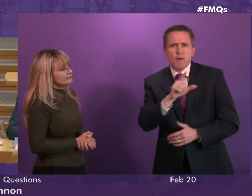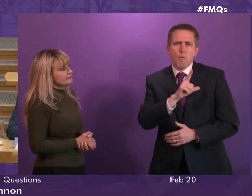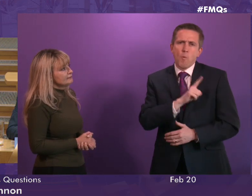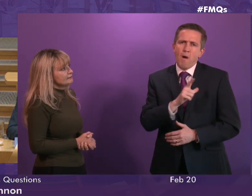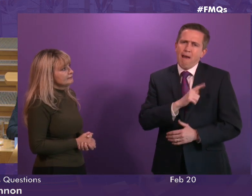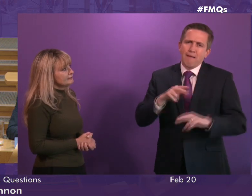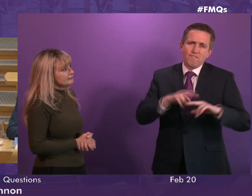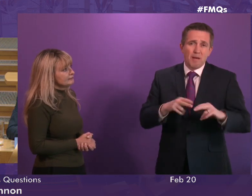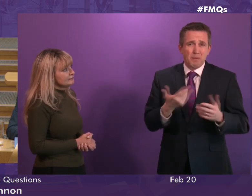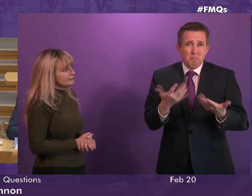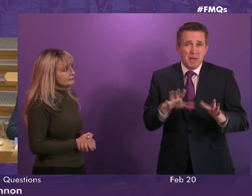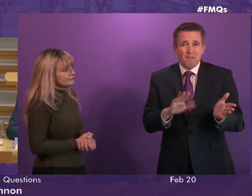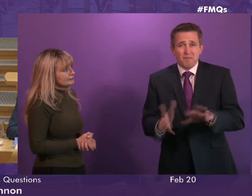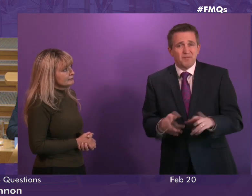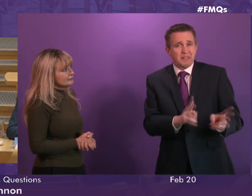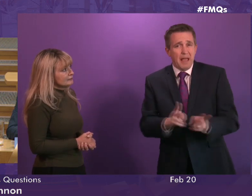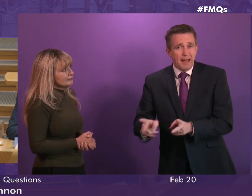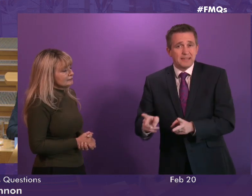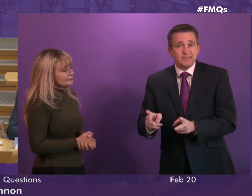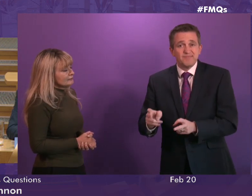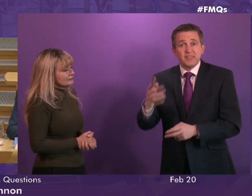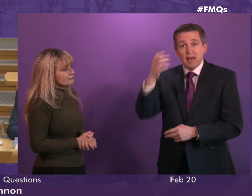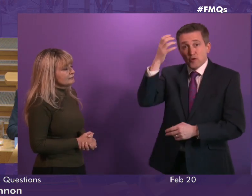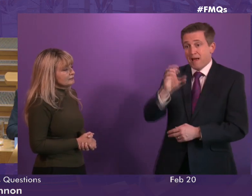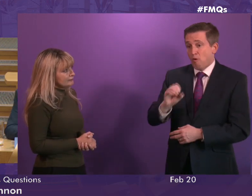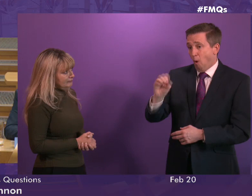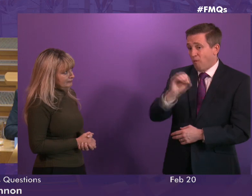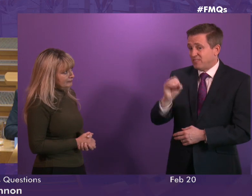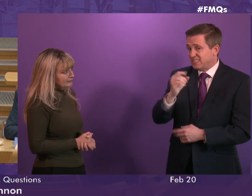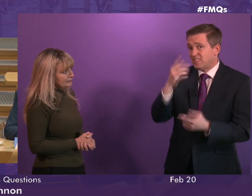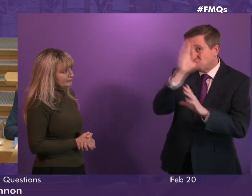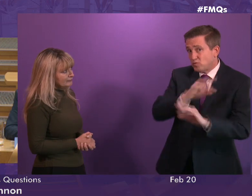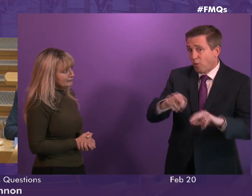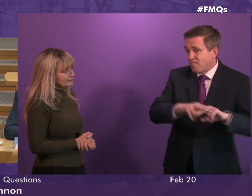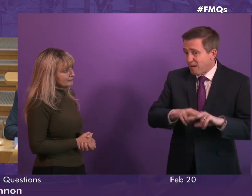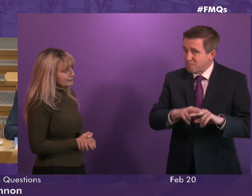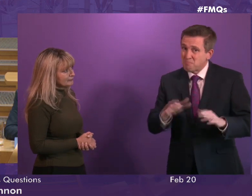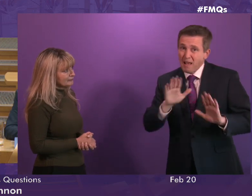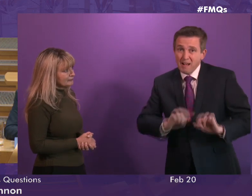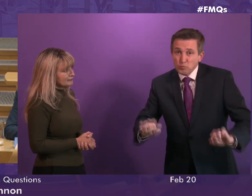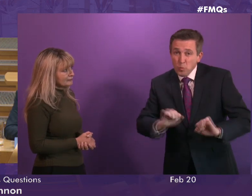died. The Crown Office has now told families that it could take a whole year before they